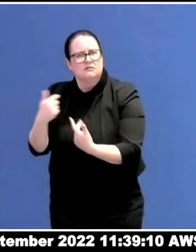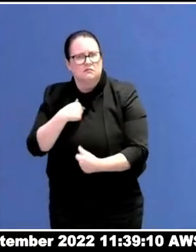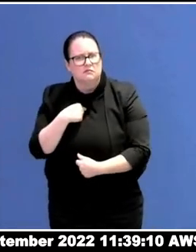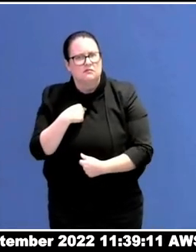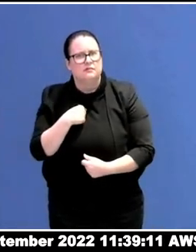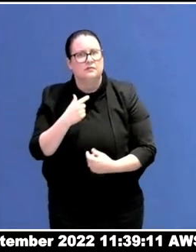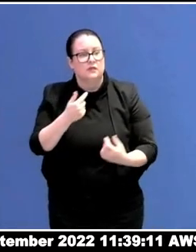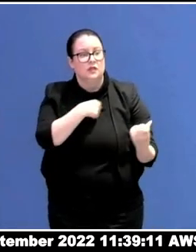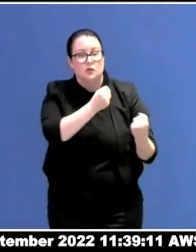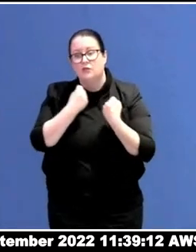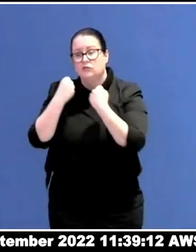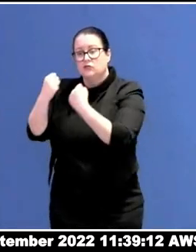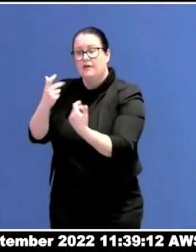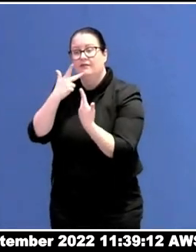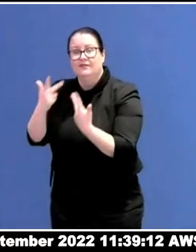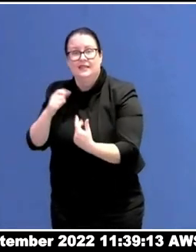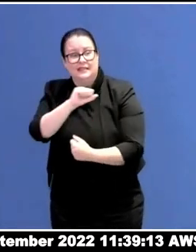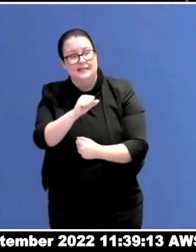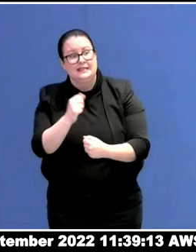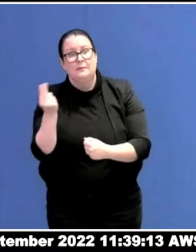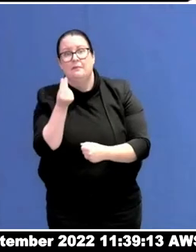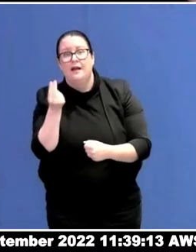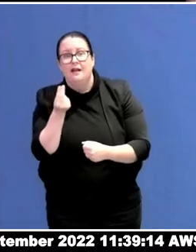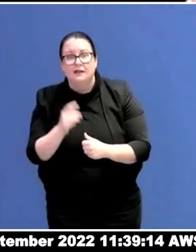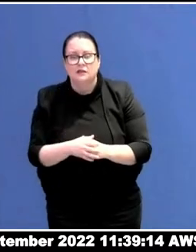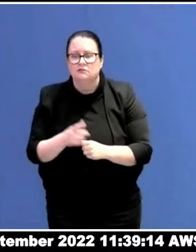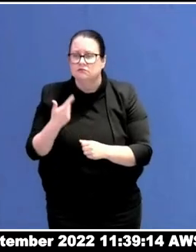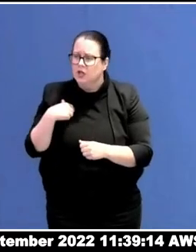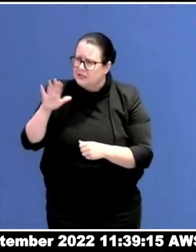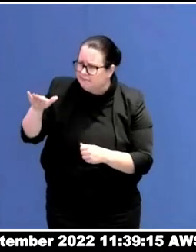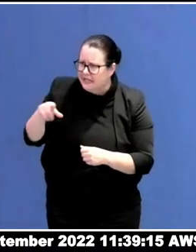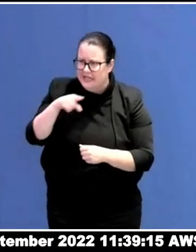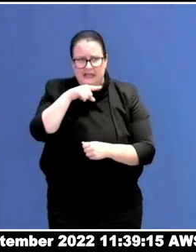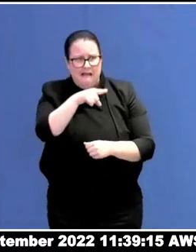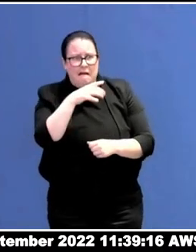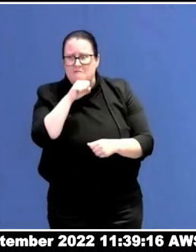So I did go and see her - and this was after hours. I went and caught up with her, and I said, "Hey, your man is stressing out in the prison